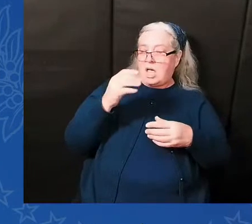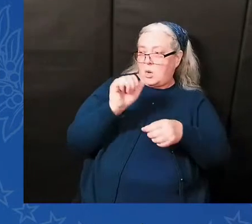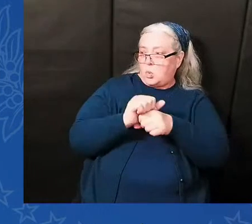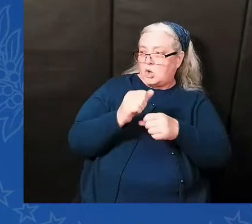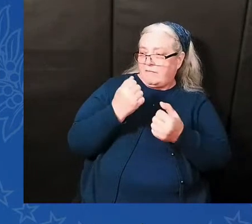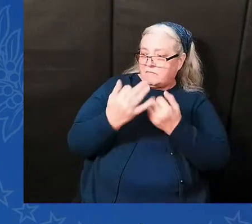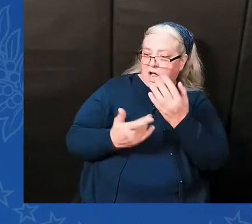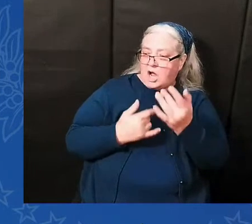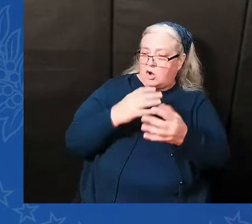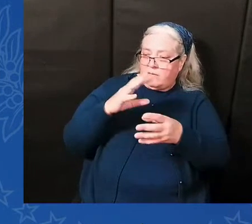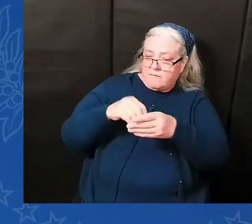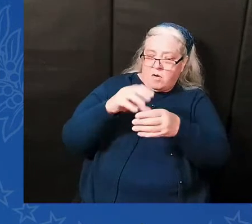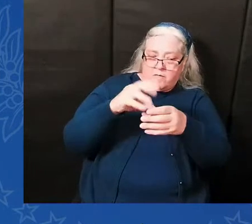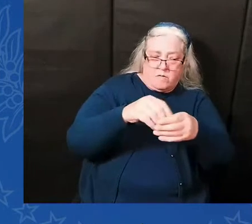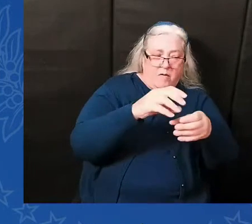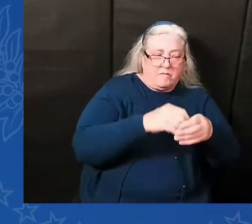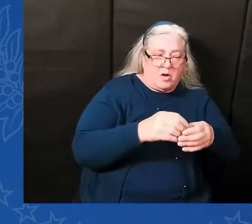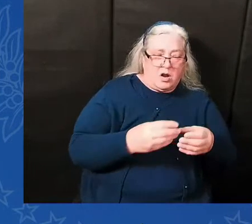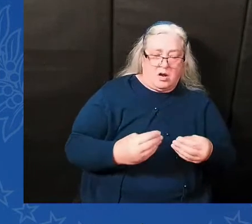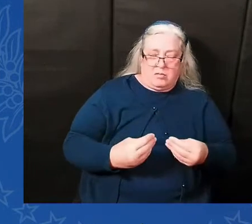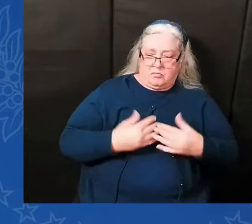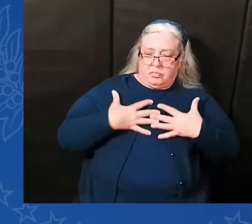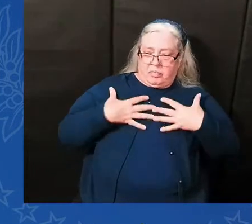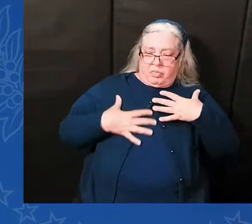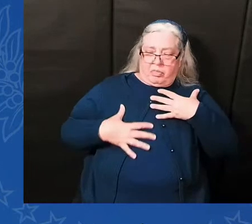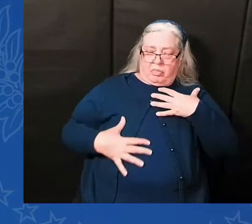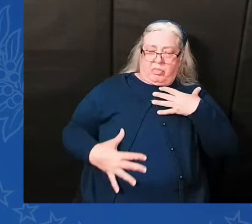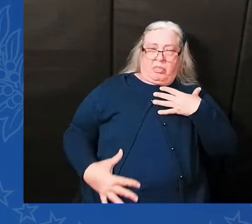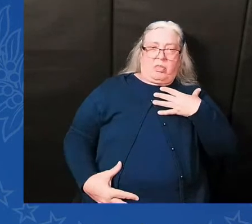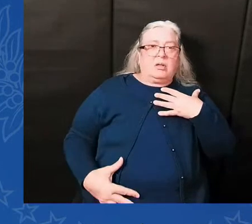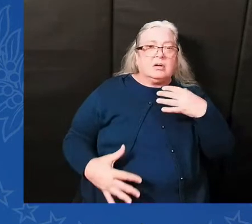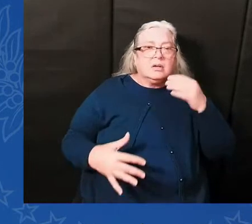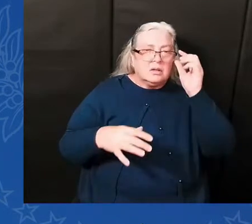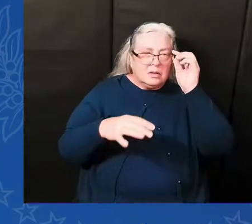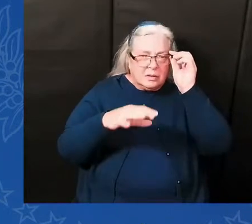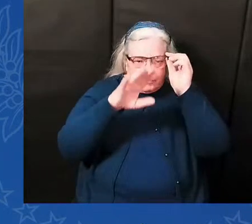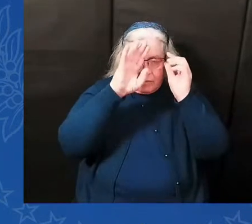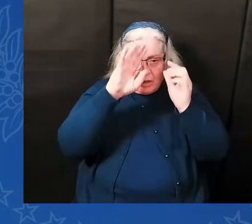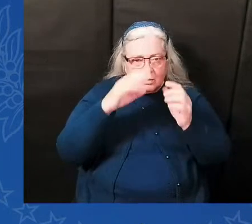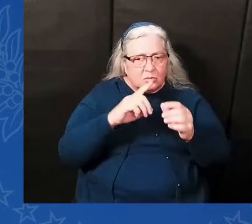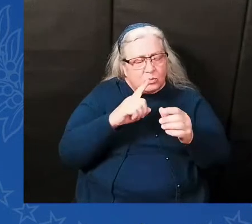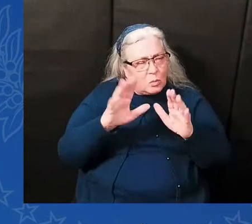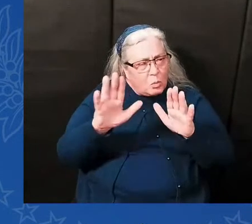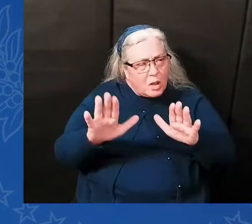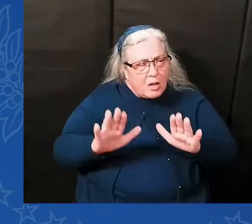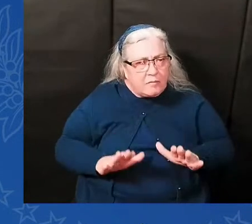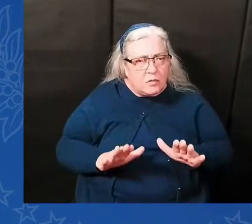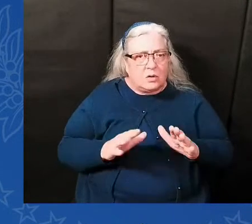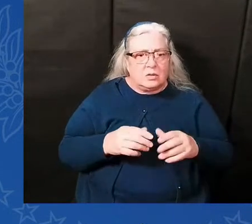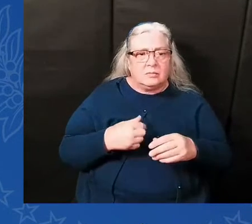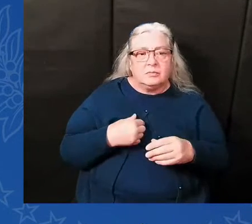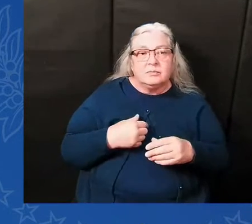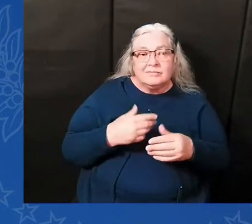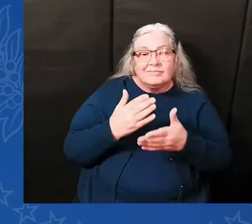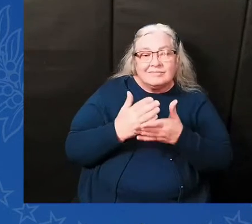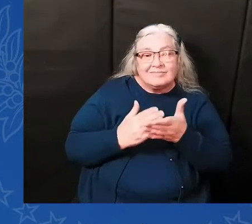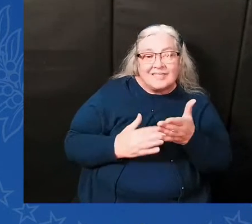According to one study, firefighters develop post-traumatic stress at a similar rate of troops returning from combat.